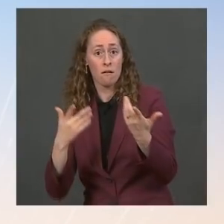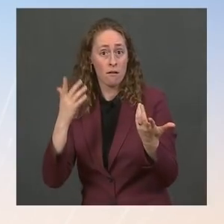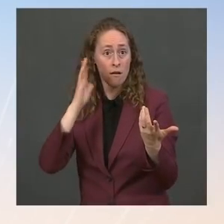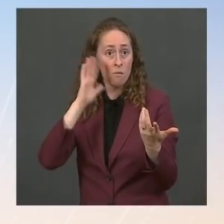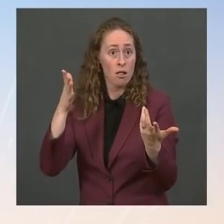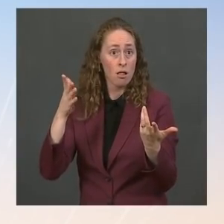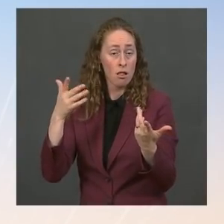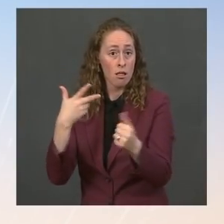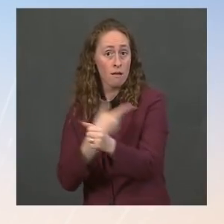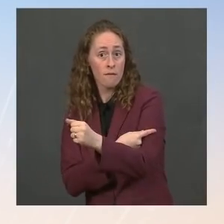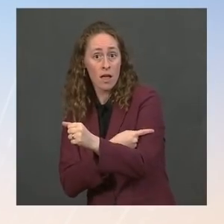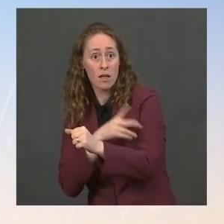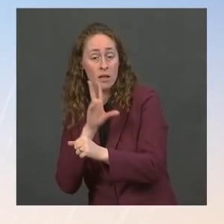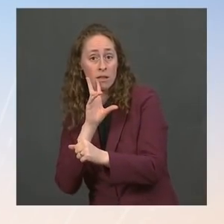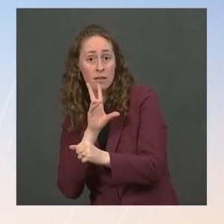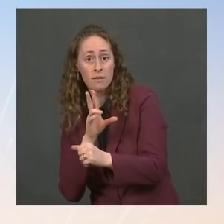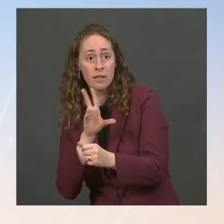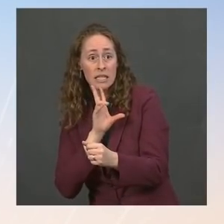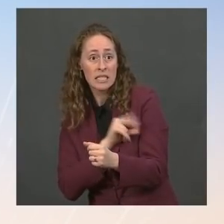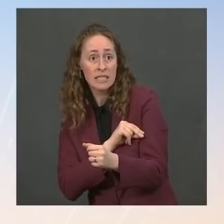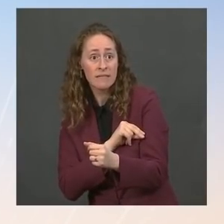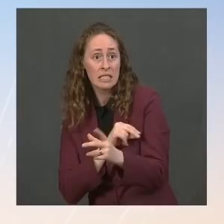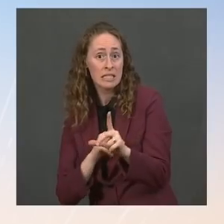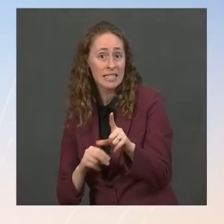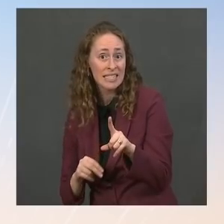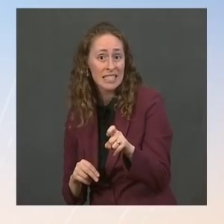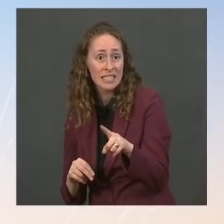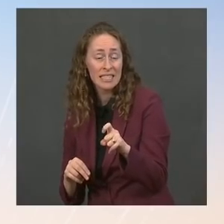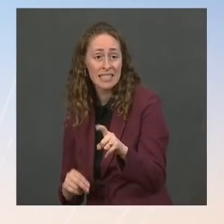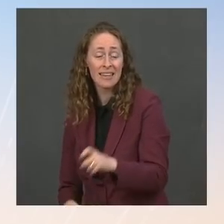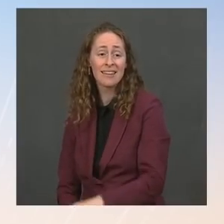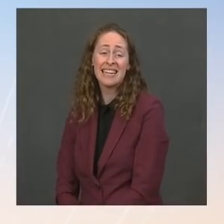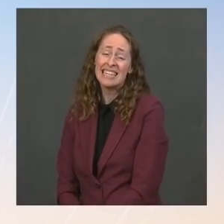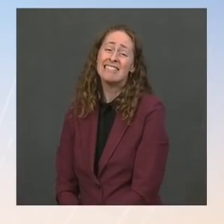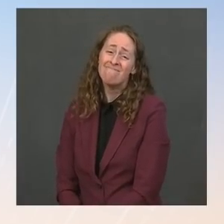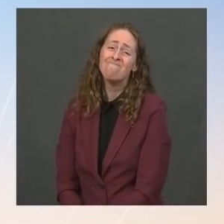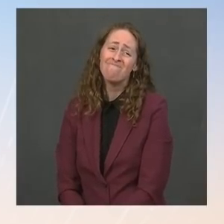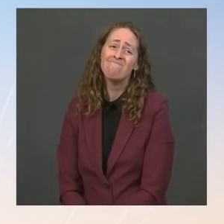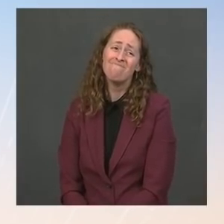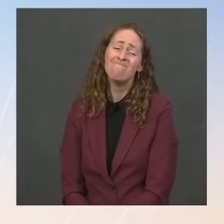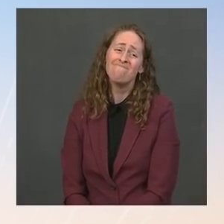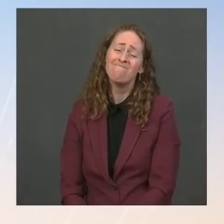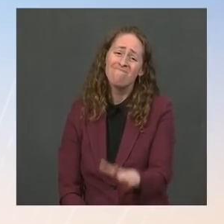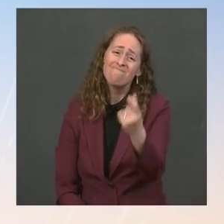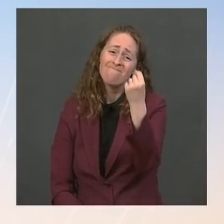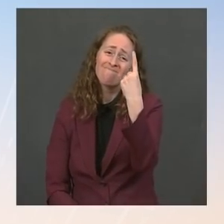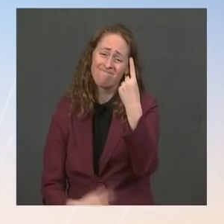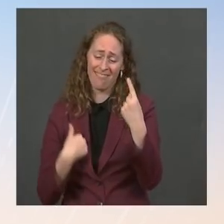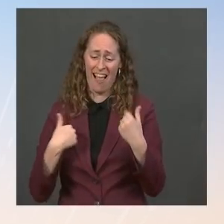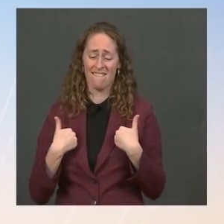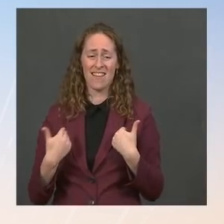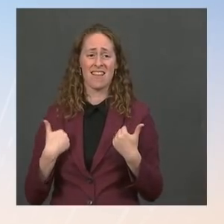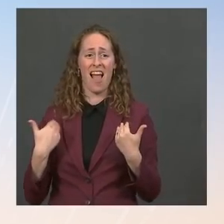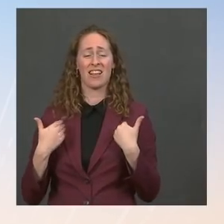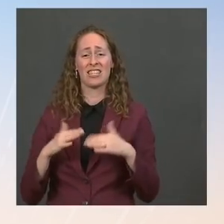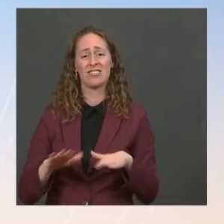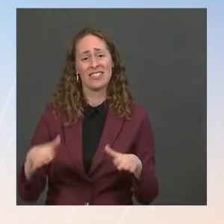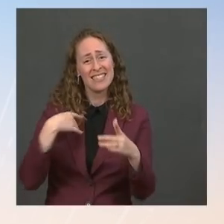Ms Psaki: I'm also -- and have self-interest, as do you, Karen. I understand. I think you heard -- you saw Pfizer put out their data.